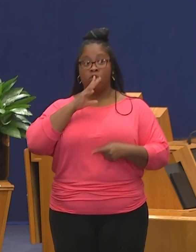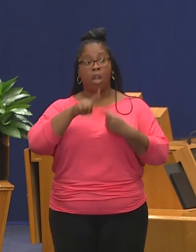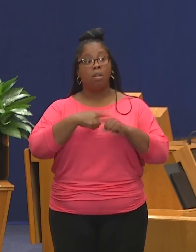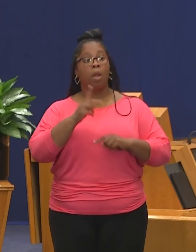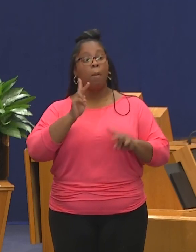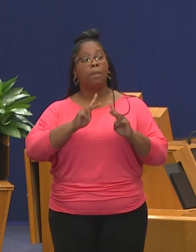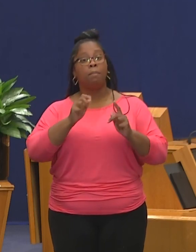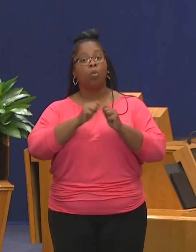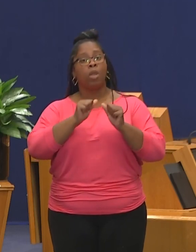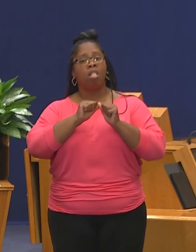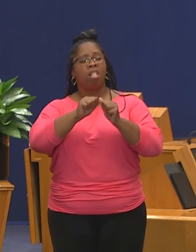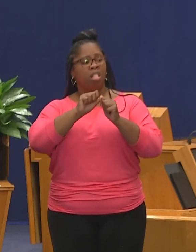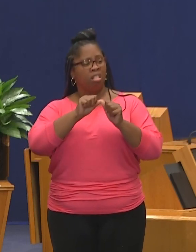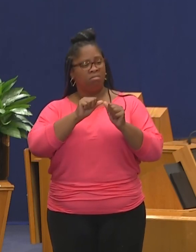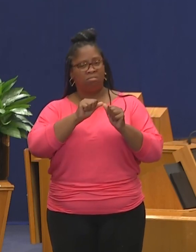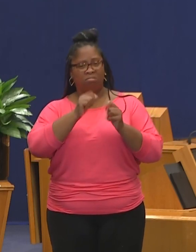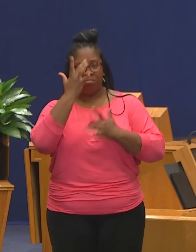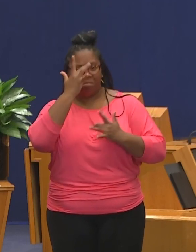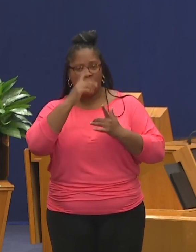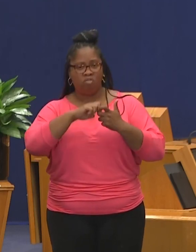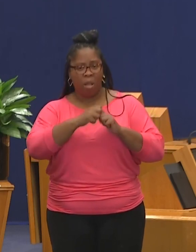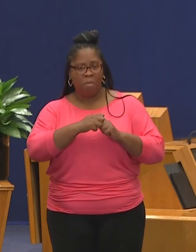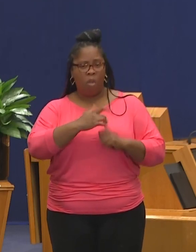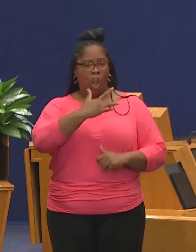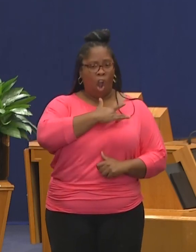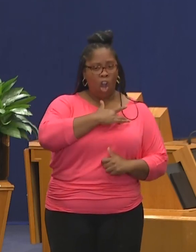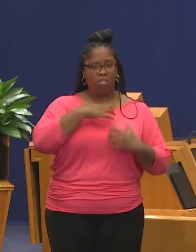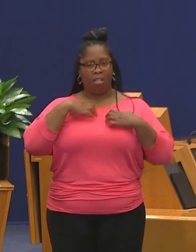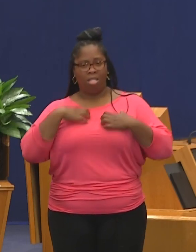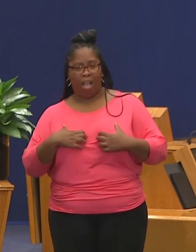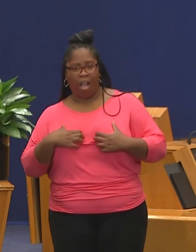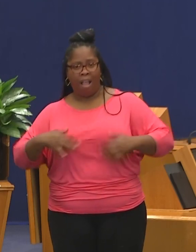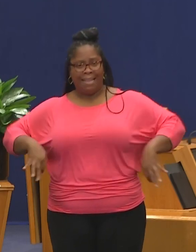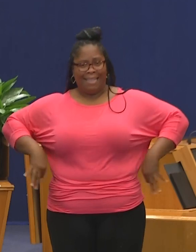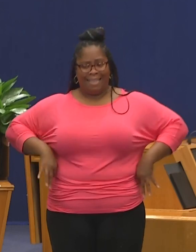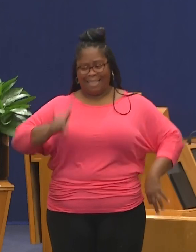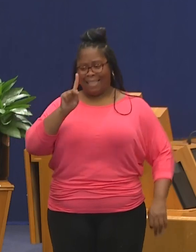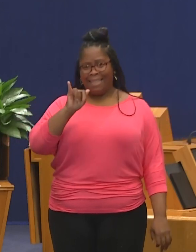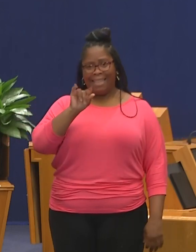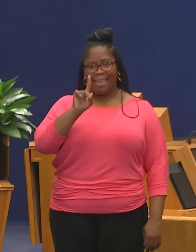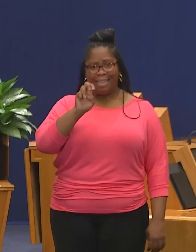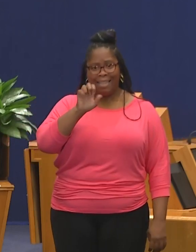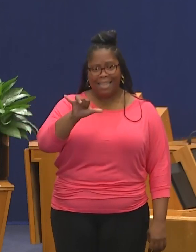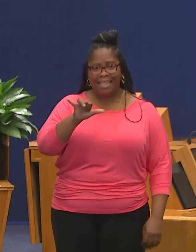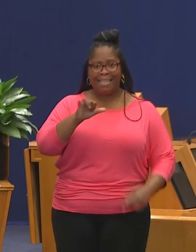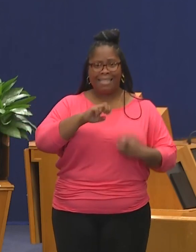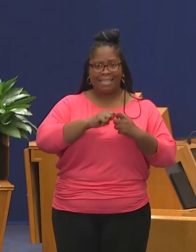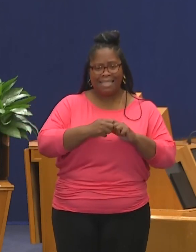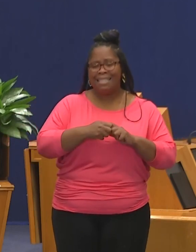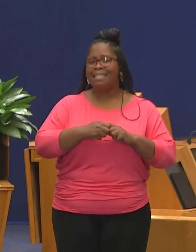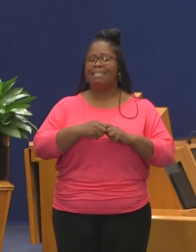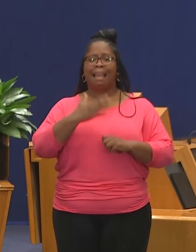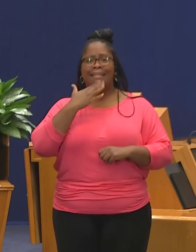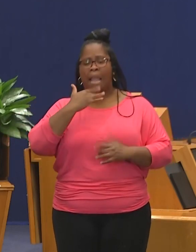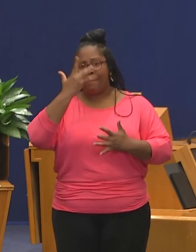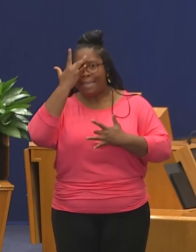I'VE TALKED A LOT ABOUT THE FACT THAT PEOPLE WITH CHRONIC CONDITIONS, AND THIS INCLUDES HEART, LUNG, KIDNEY DISEASE,